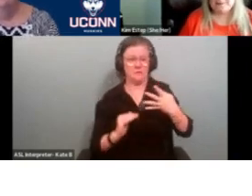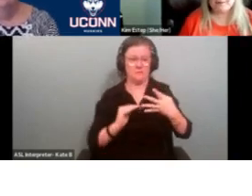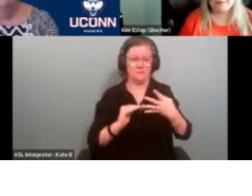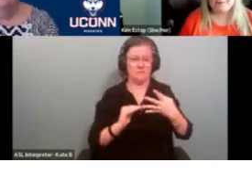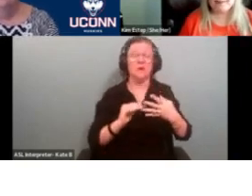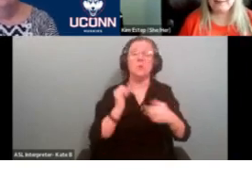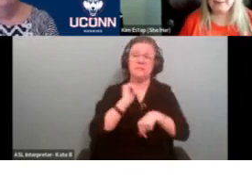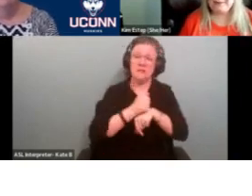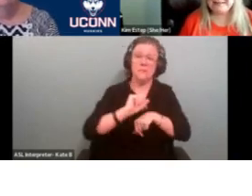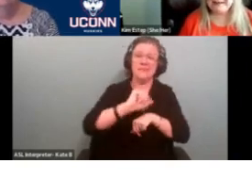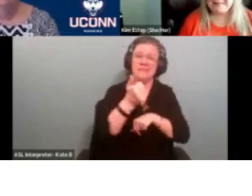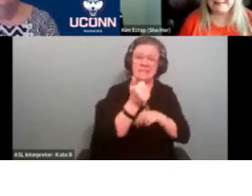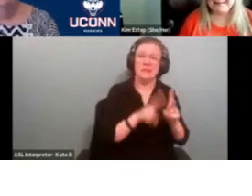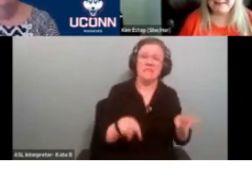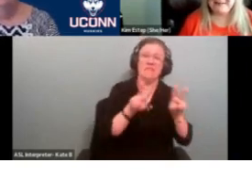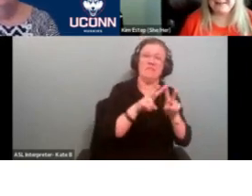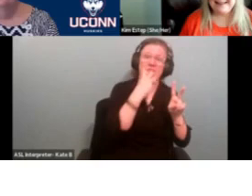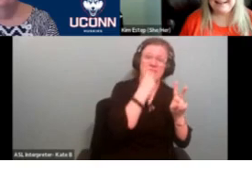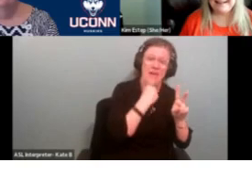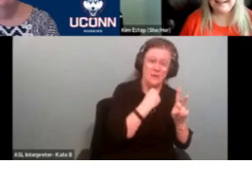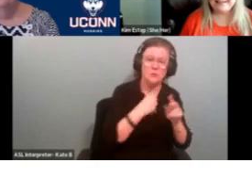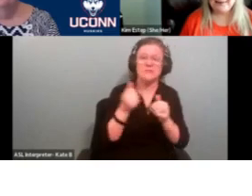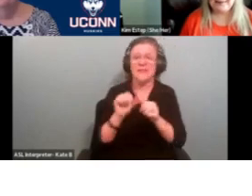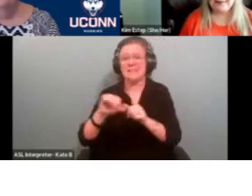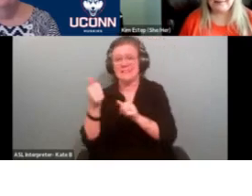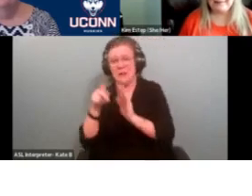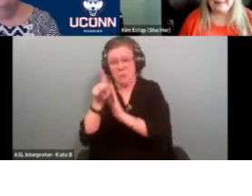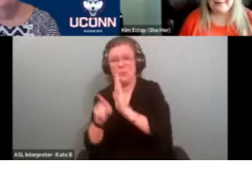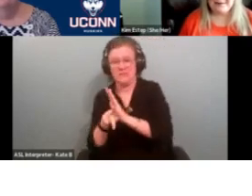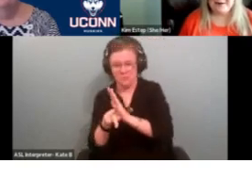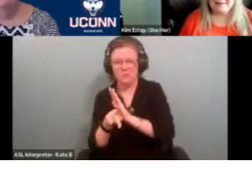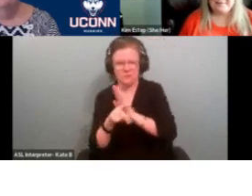principles, which Toni will talk about a little bit later and show you what those are.